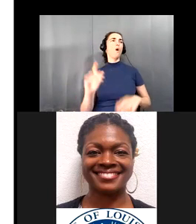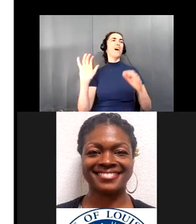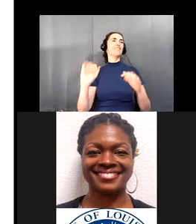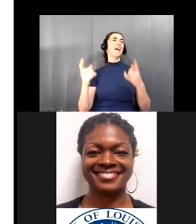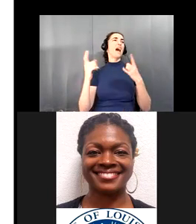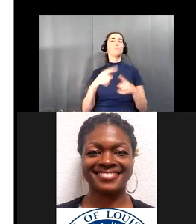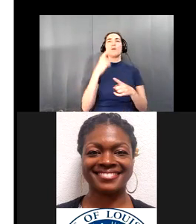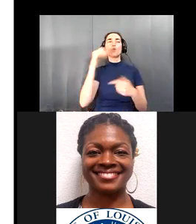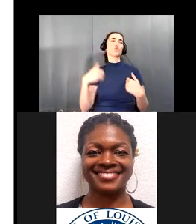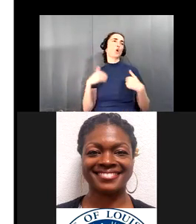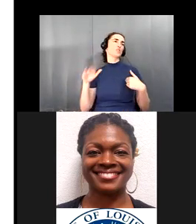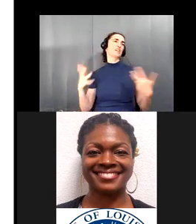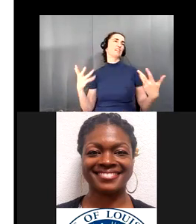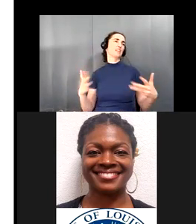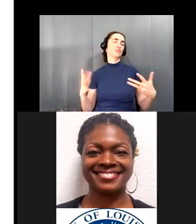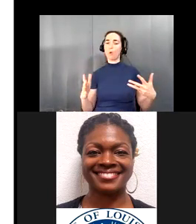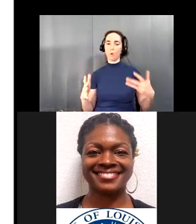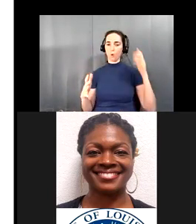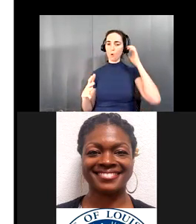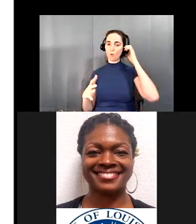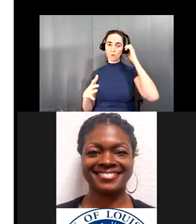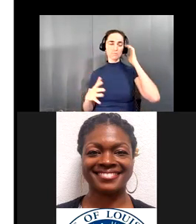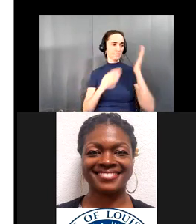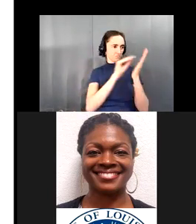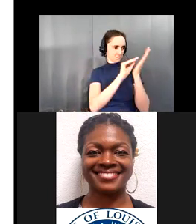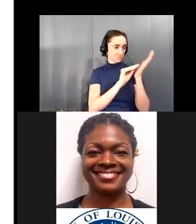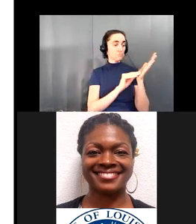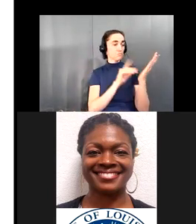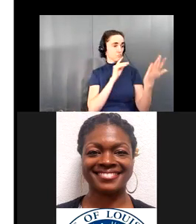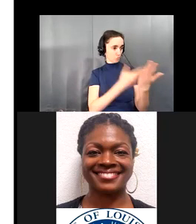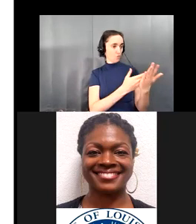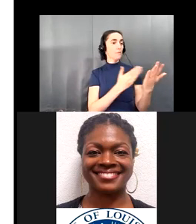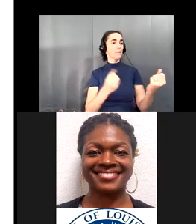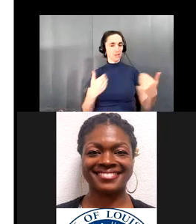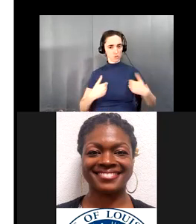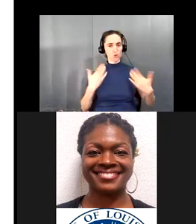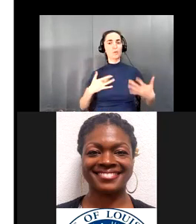children I mean statistics show that it happens there but it also happens in adults and also